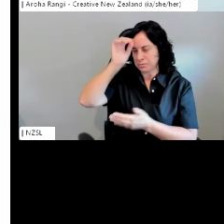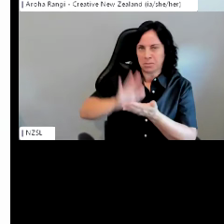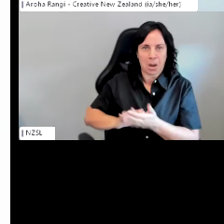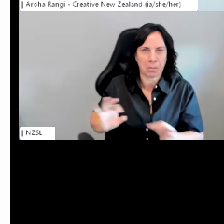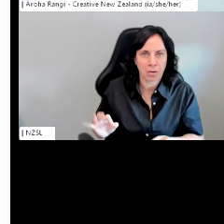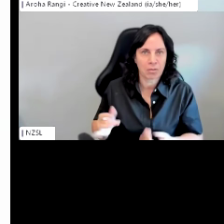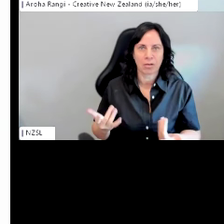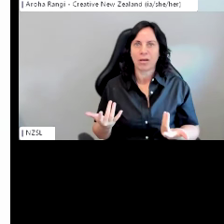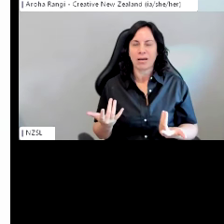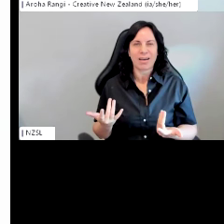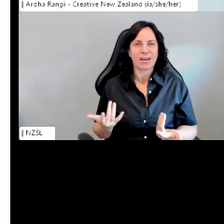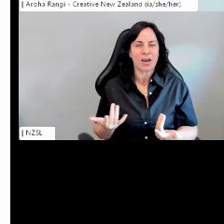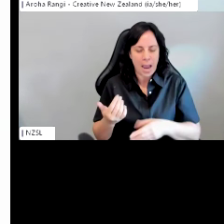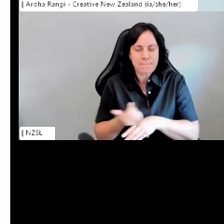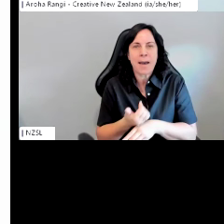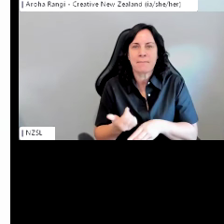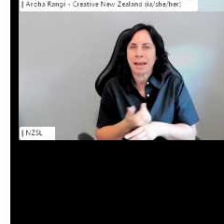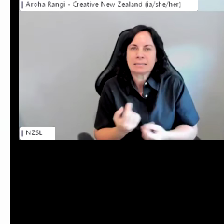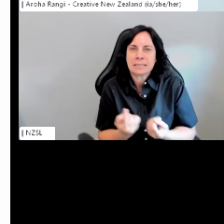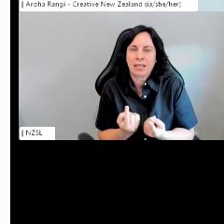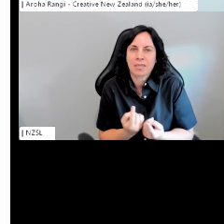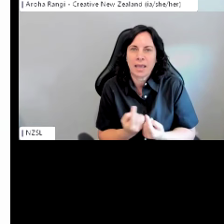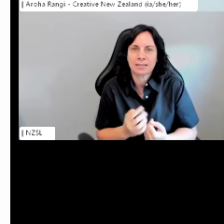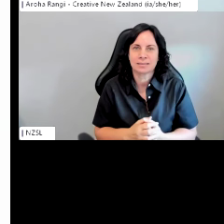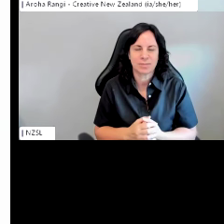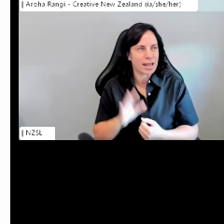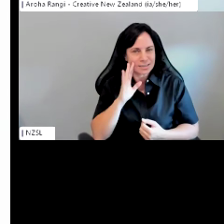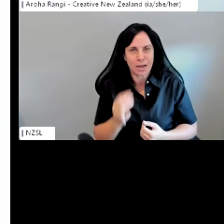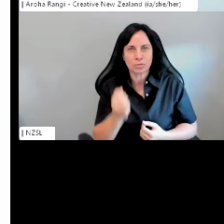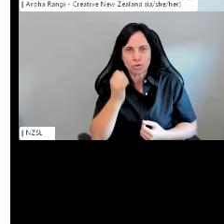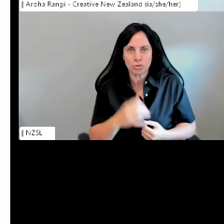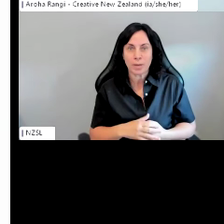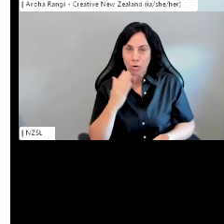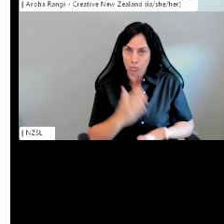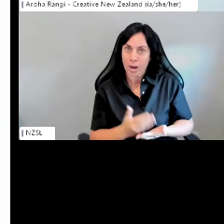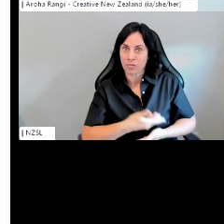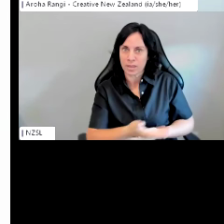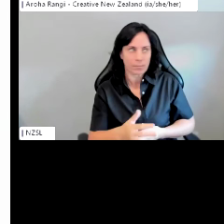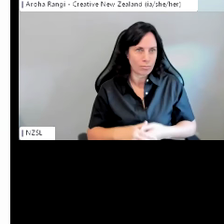and and that sounds staff to us but actually it's it's a it's genuinely what should I wear you know